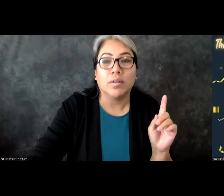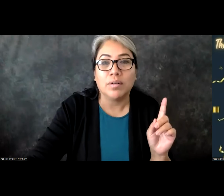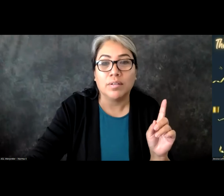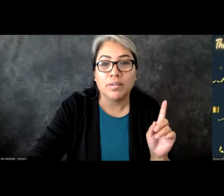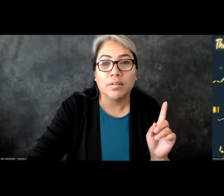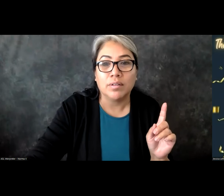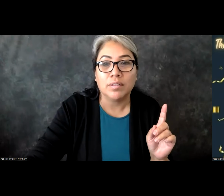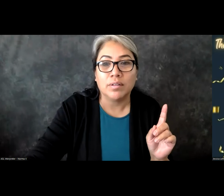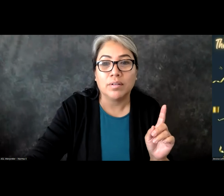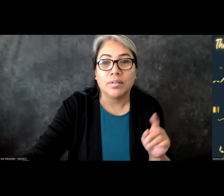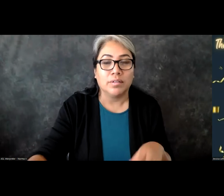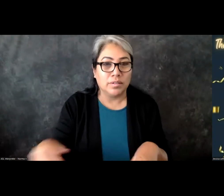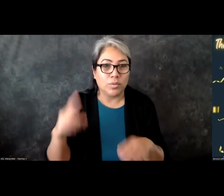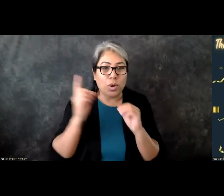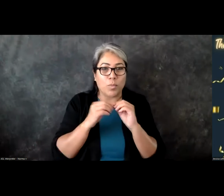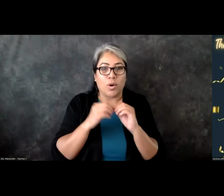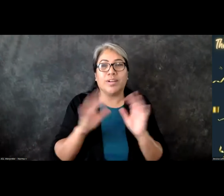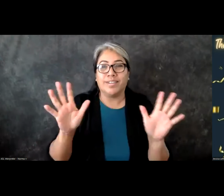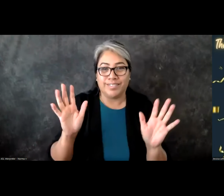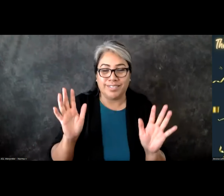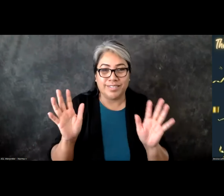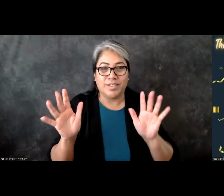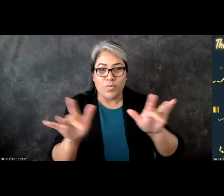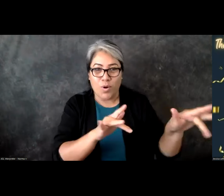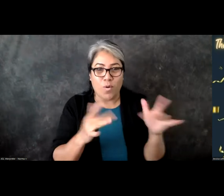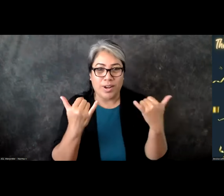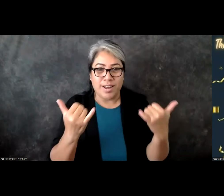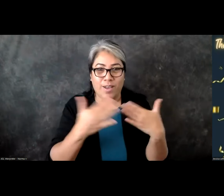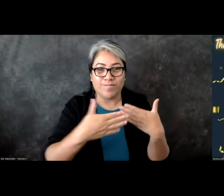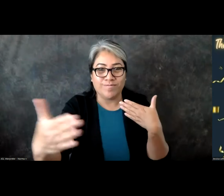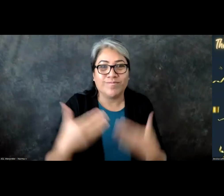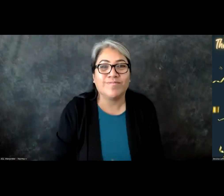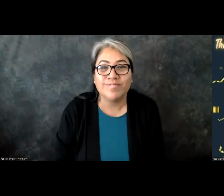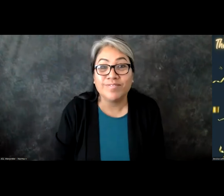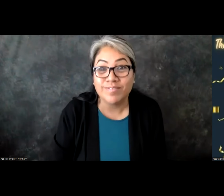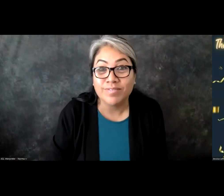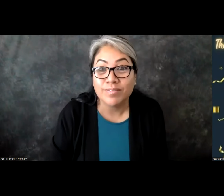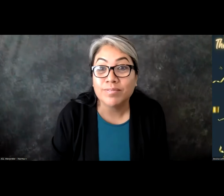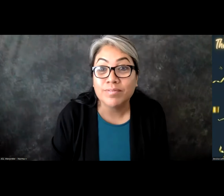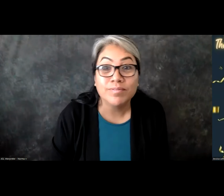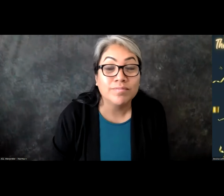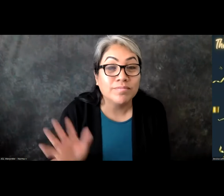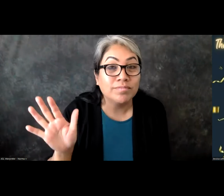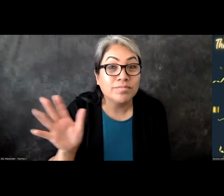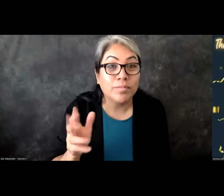Really appreciate that. So welcome, everyone. Oh.